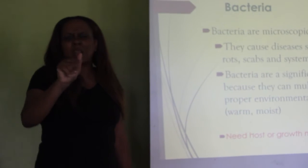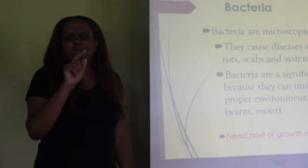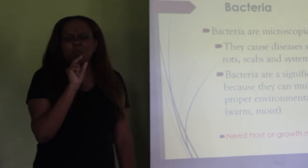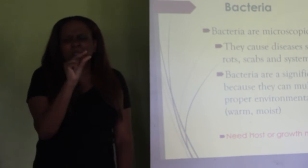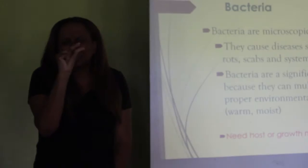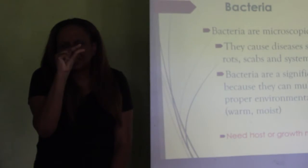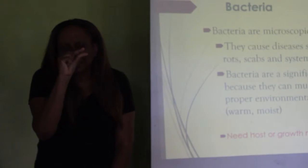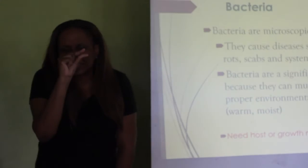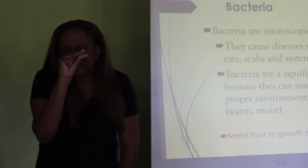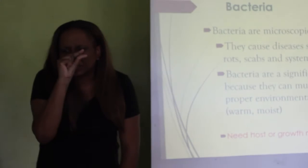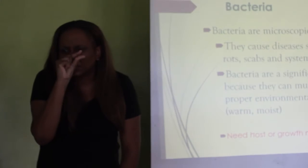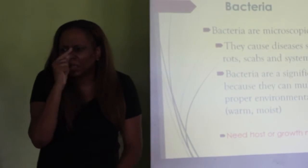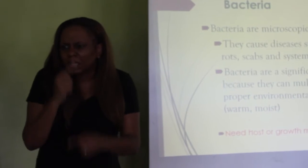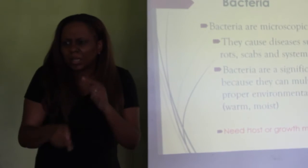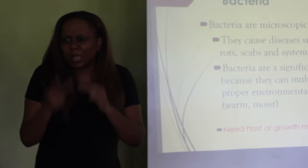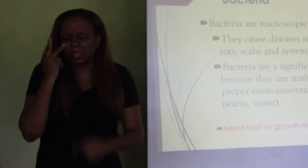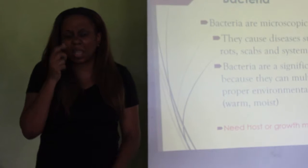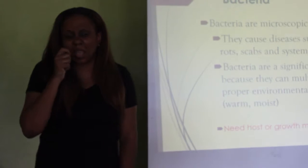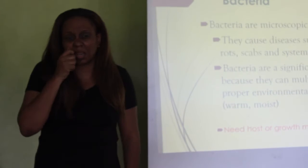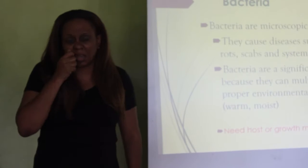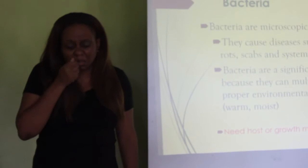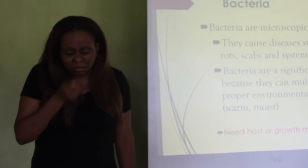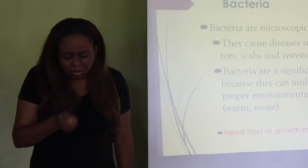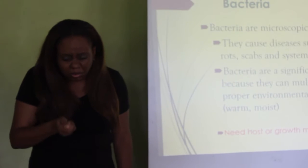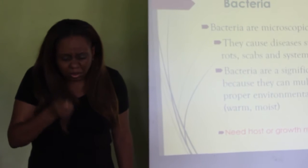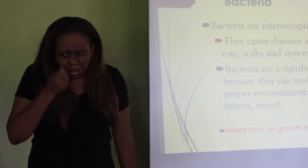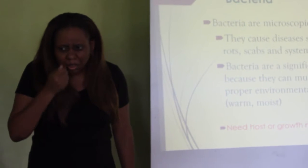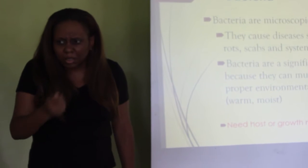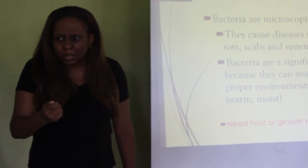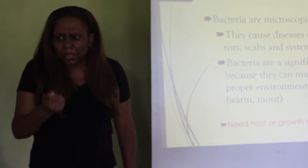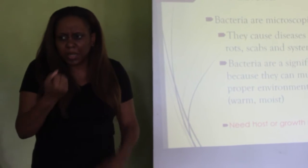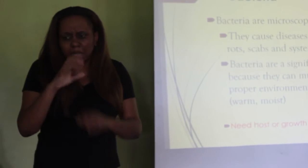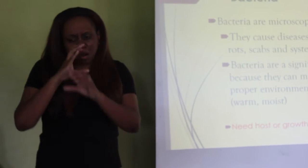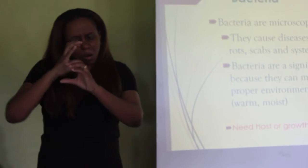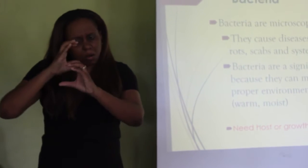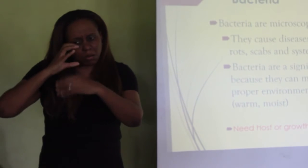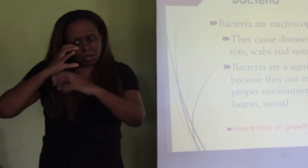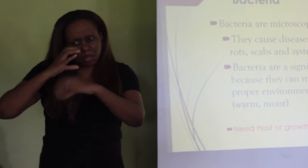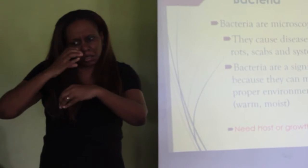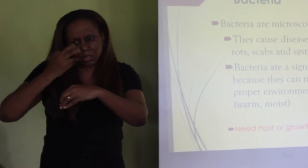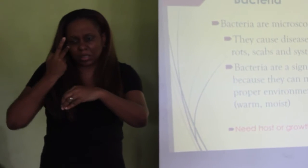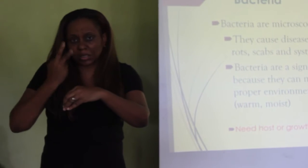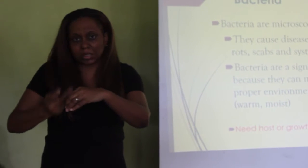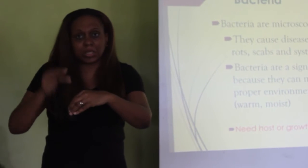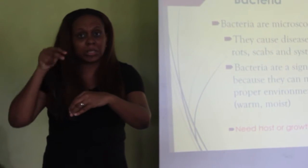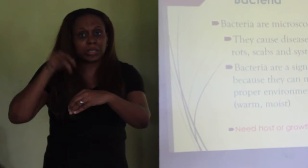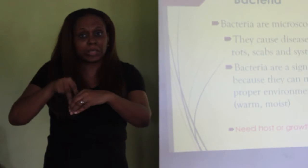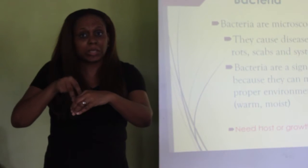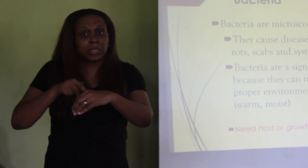that's why we have the microscopic organic organisms and they cause diseases such as gods